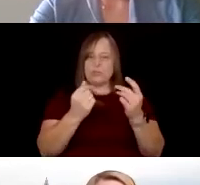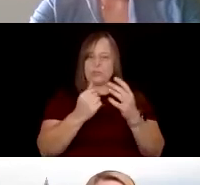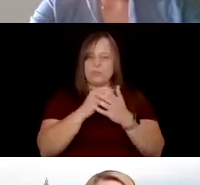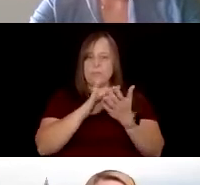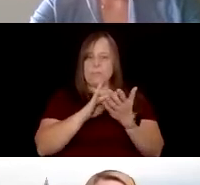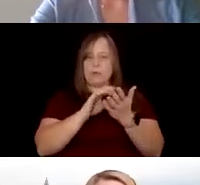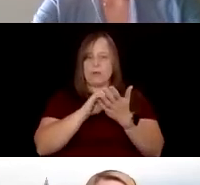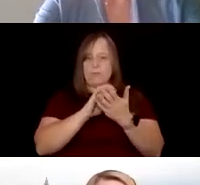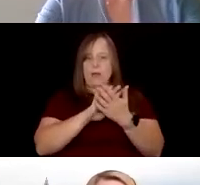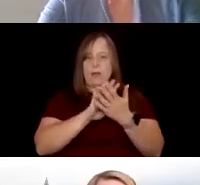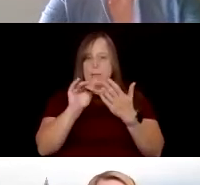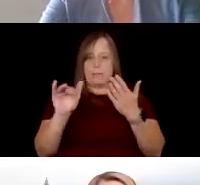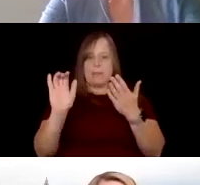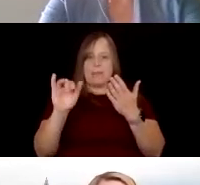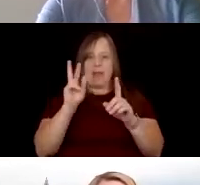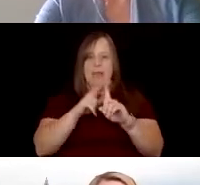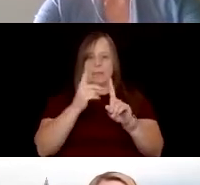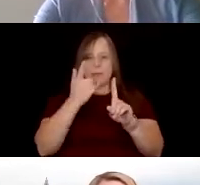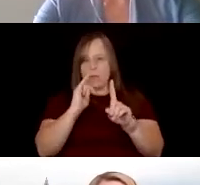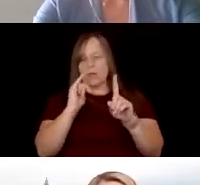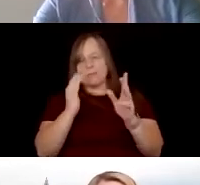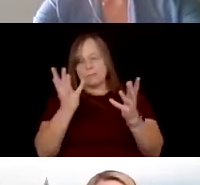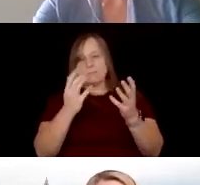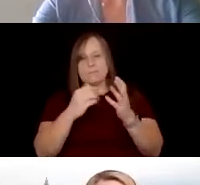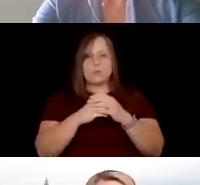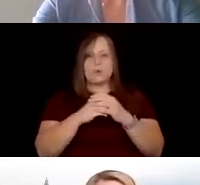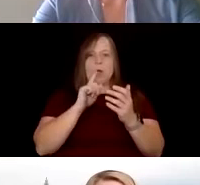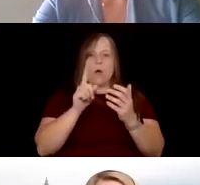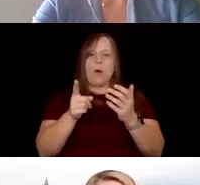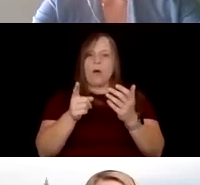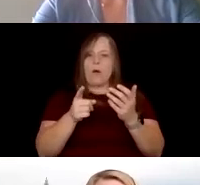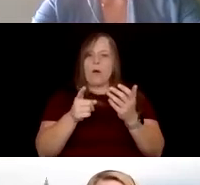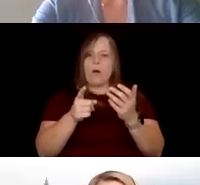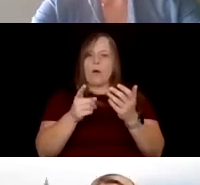and what the application should look like. So there are organizations specifically